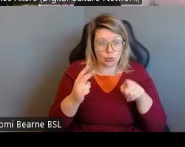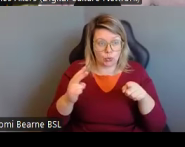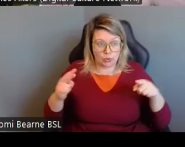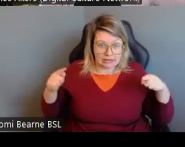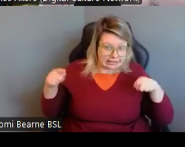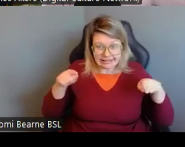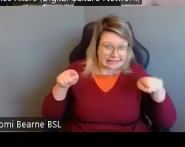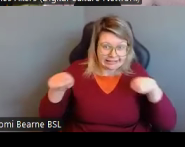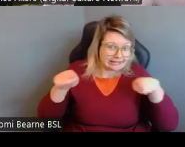competing against each other.